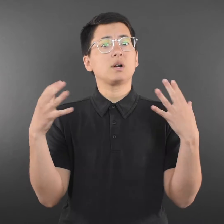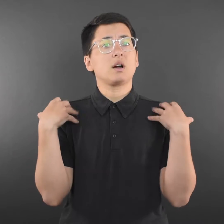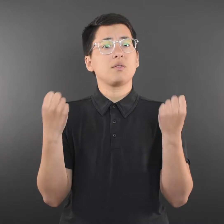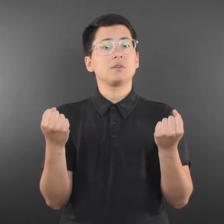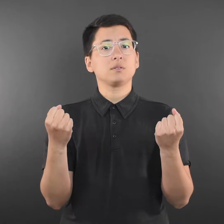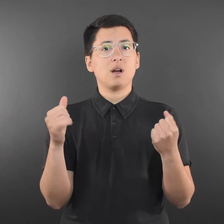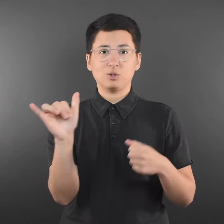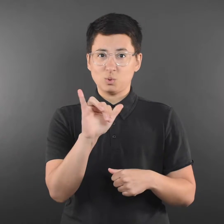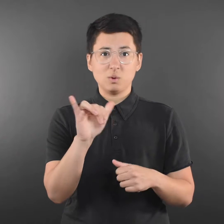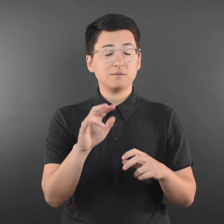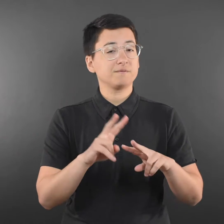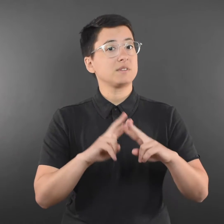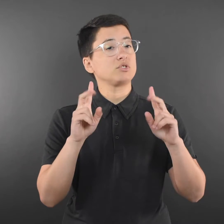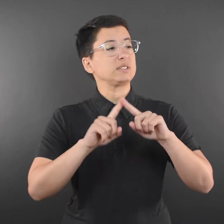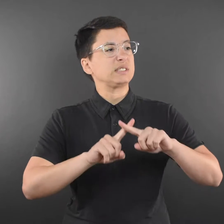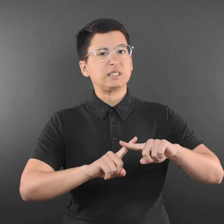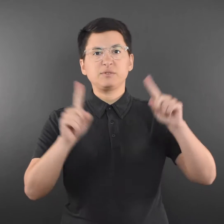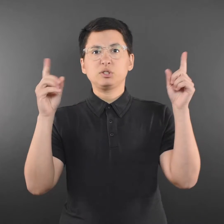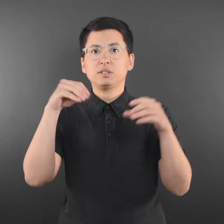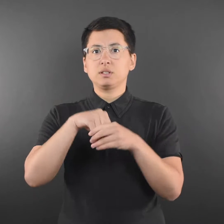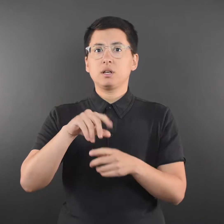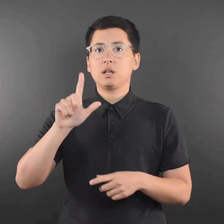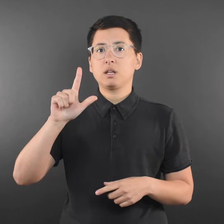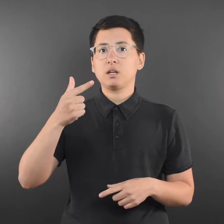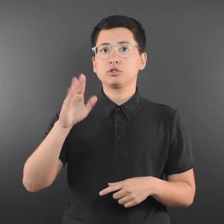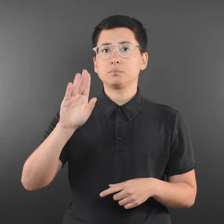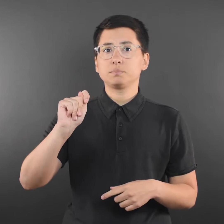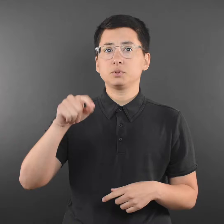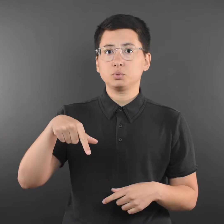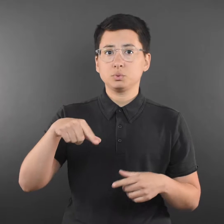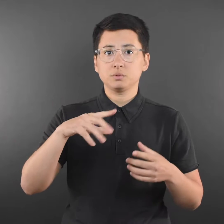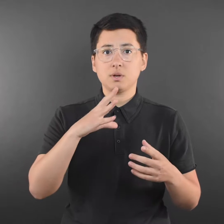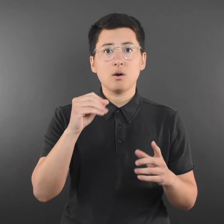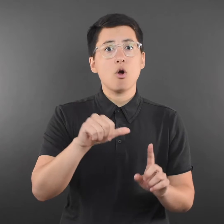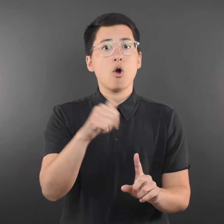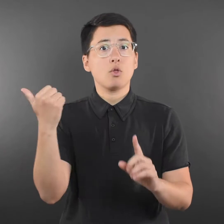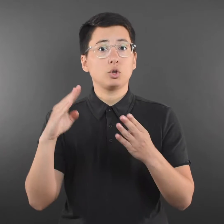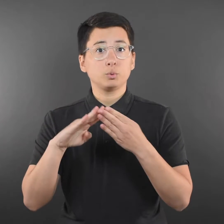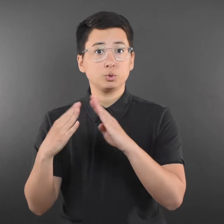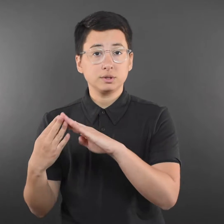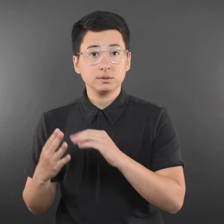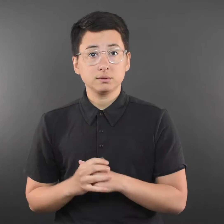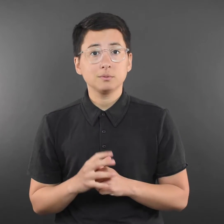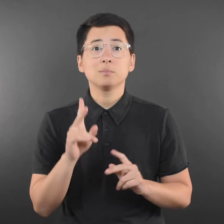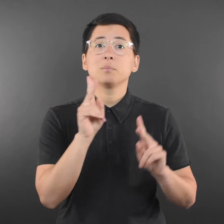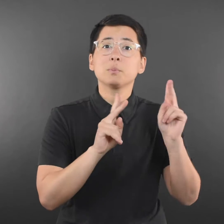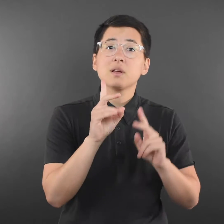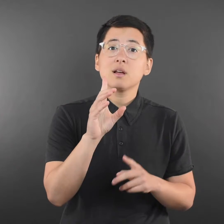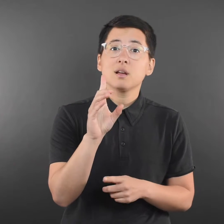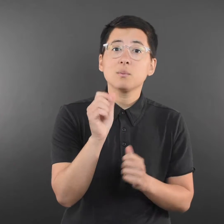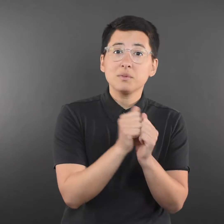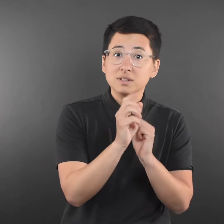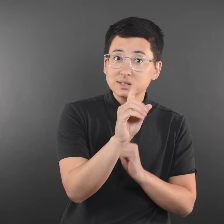General health is also very different in LGBTQ and other communities: people with disabilities;